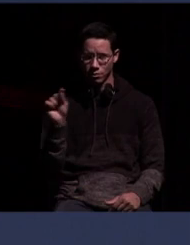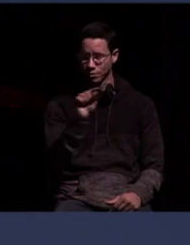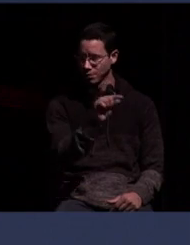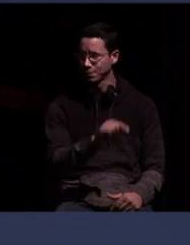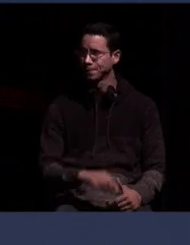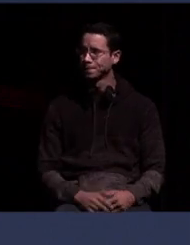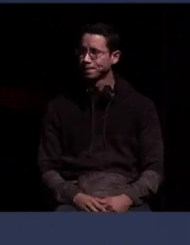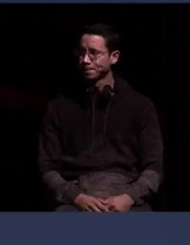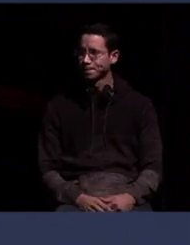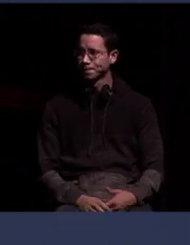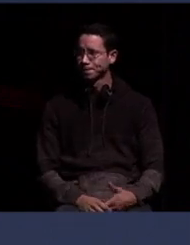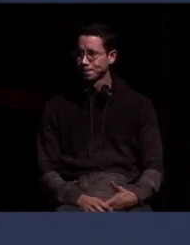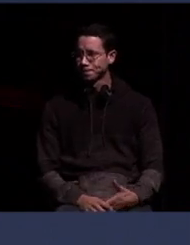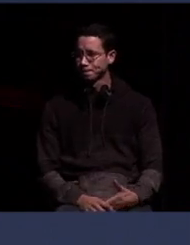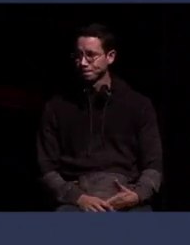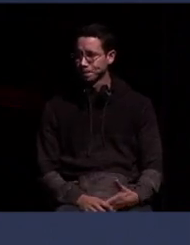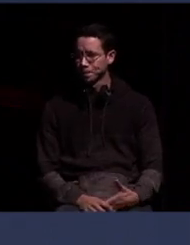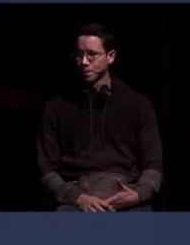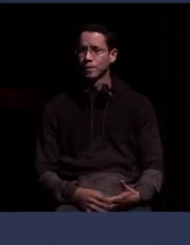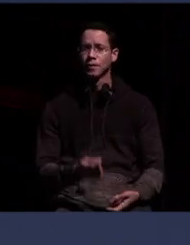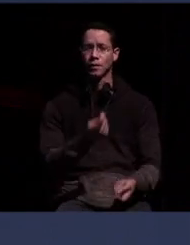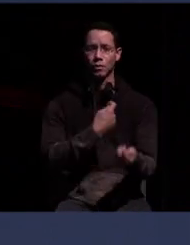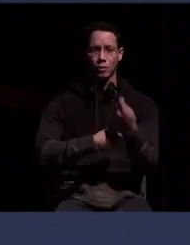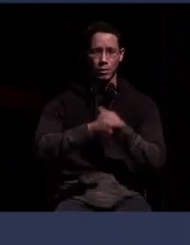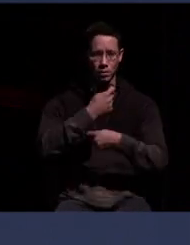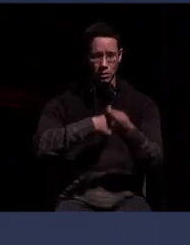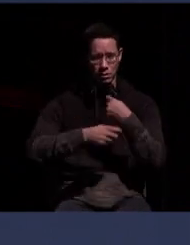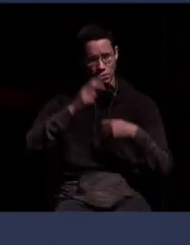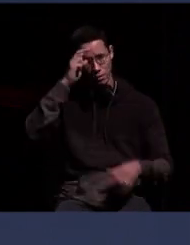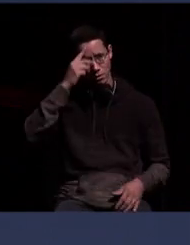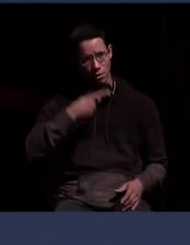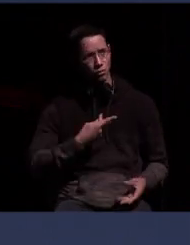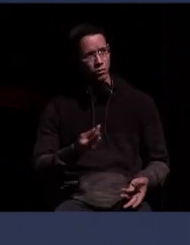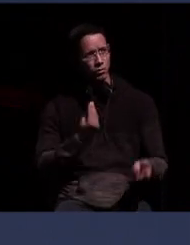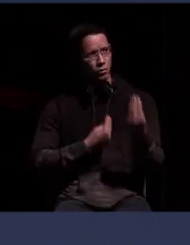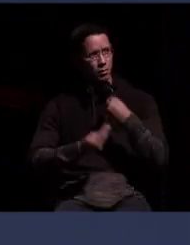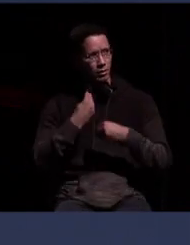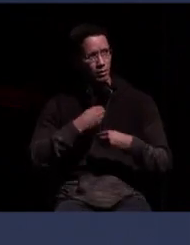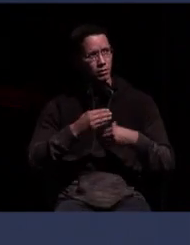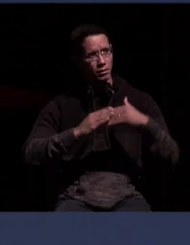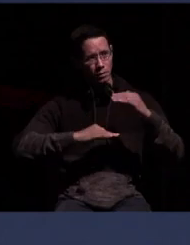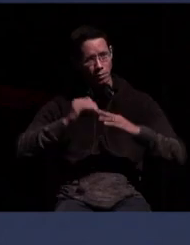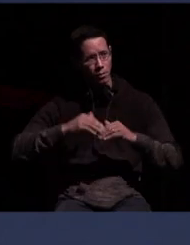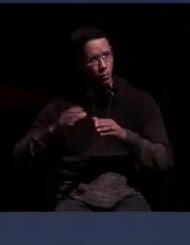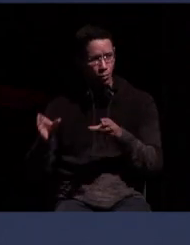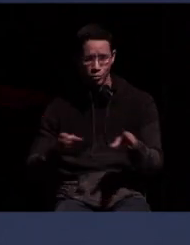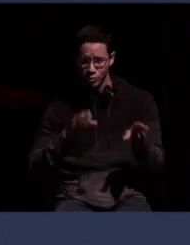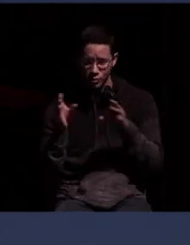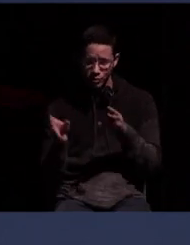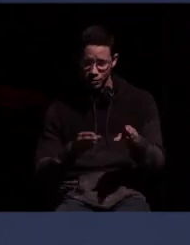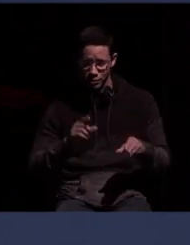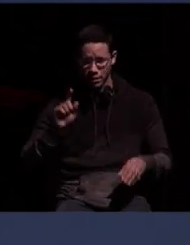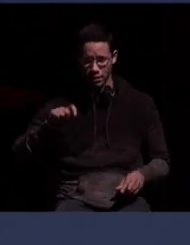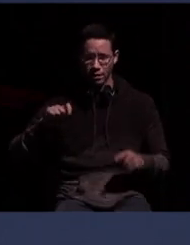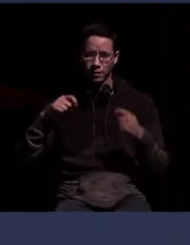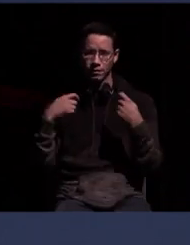to manage what they make has produced this kind of result.